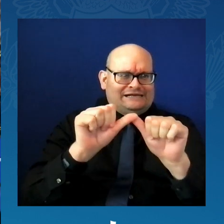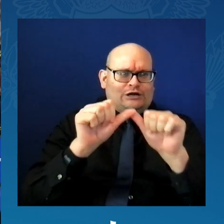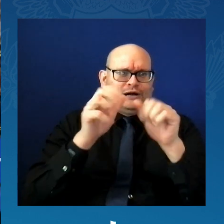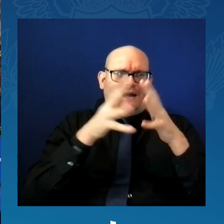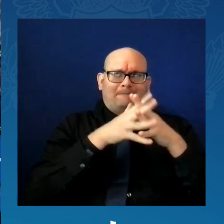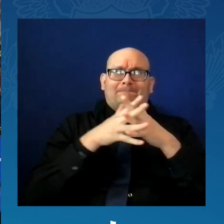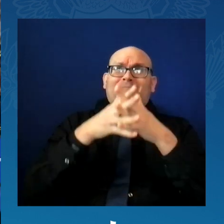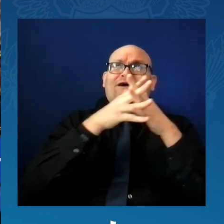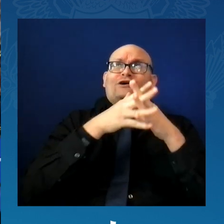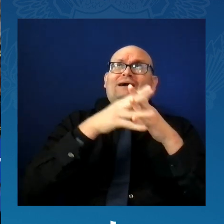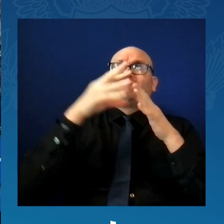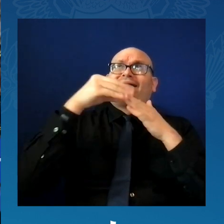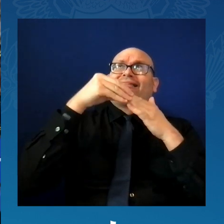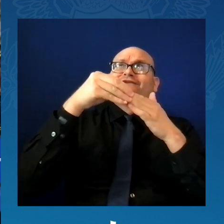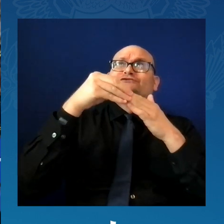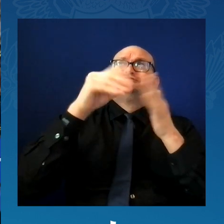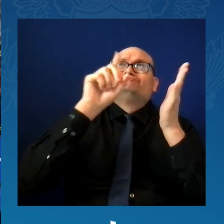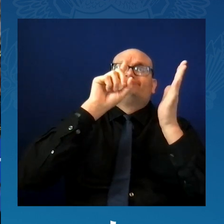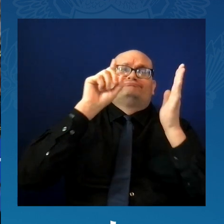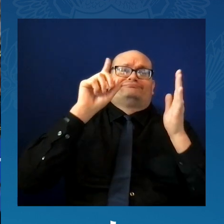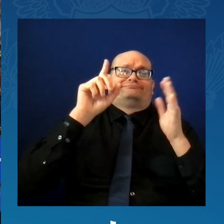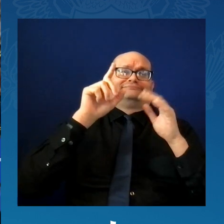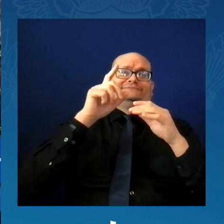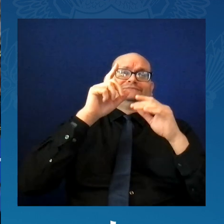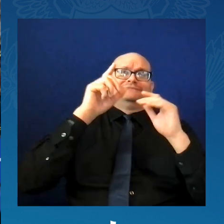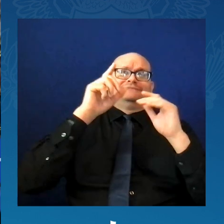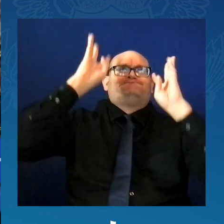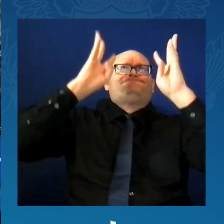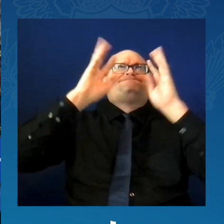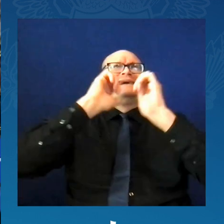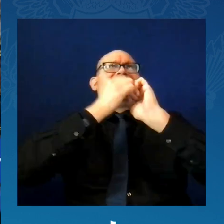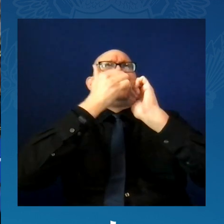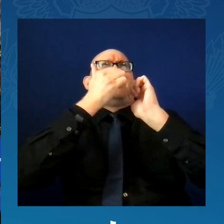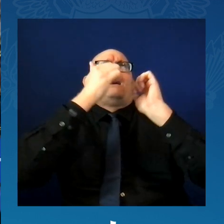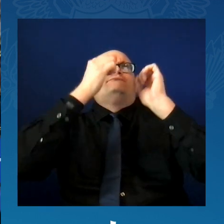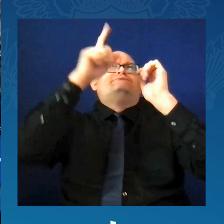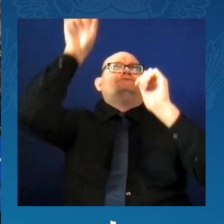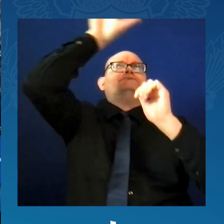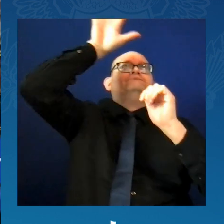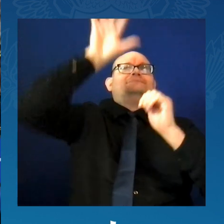to make safe space safer and more sustainable. Thank you. The Vice President: Thank you.